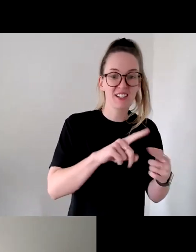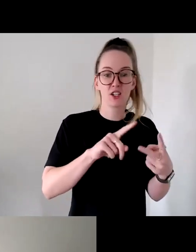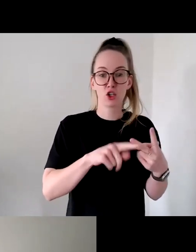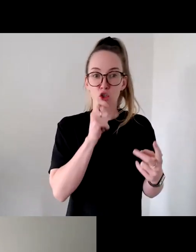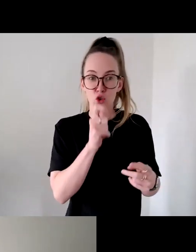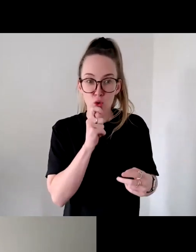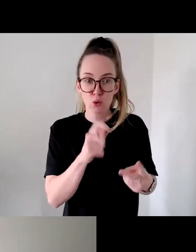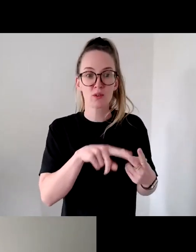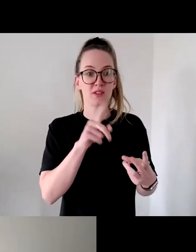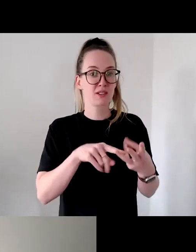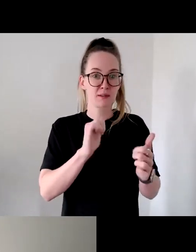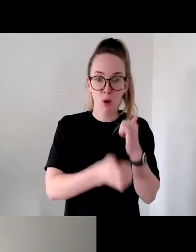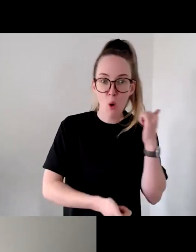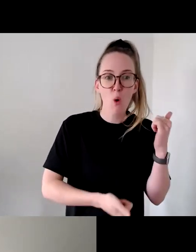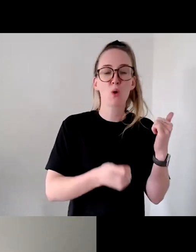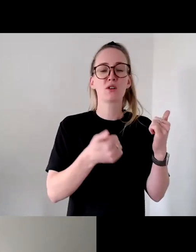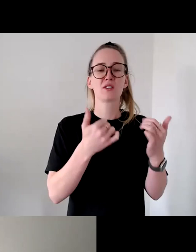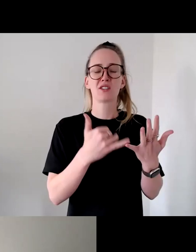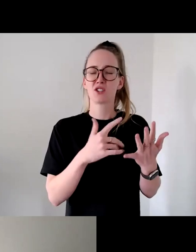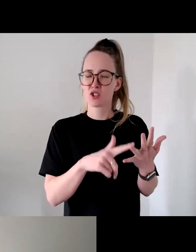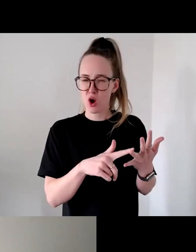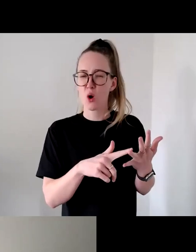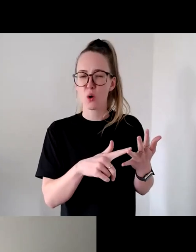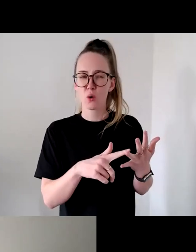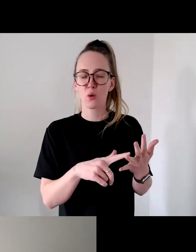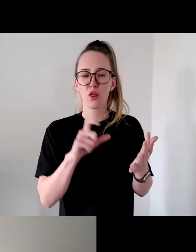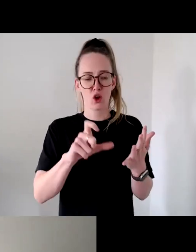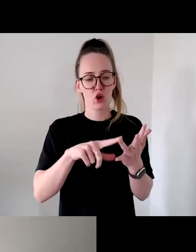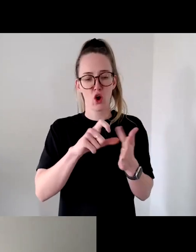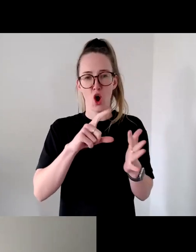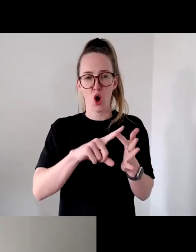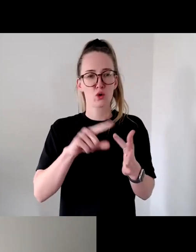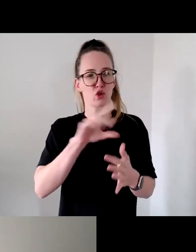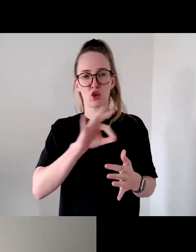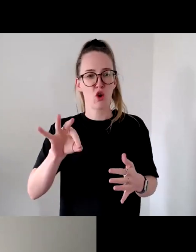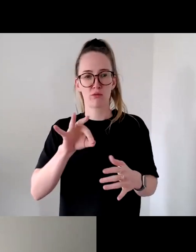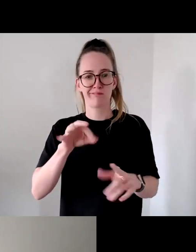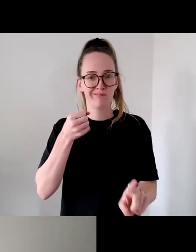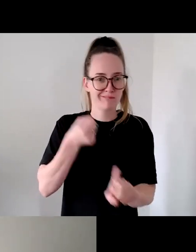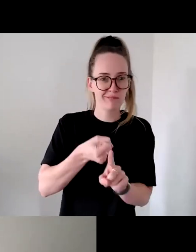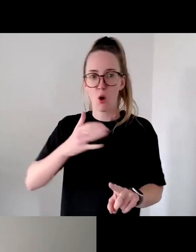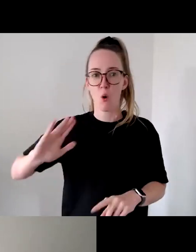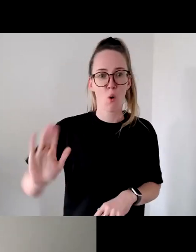The strength of the Code was limited. In September 2018, Screen Producers Australia